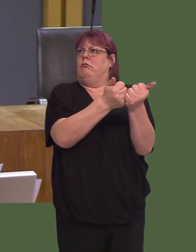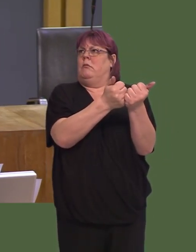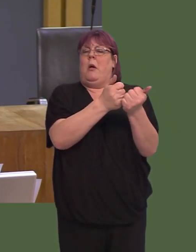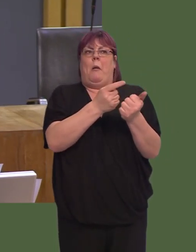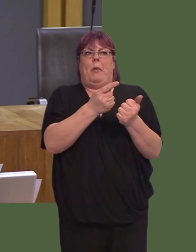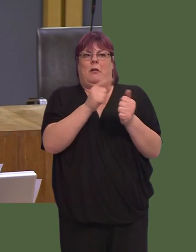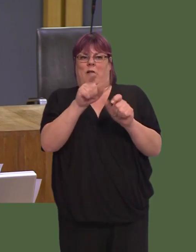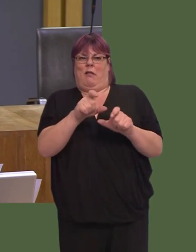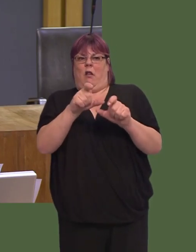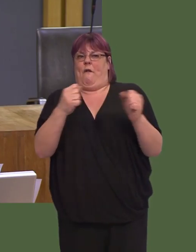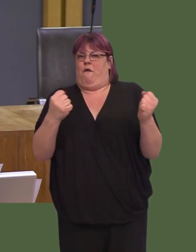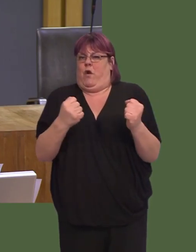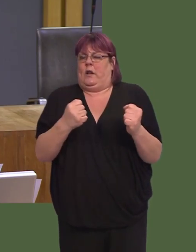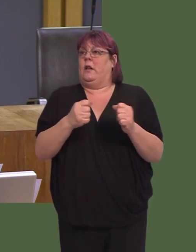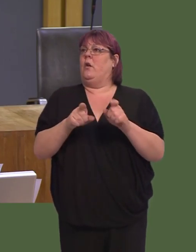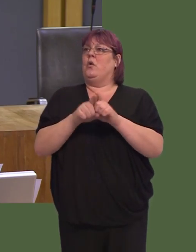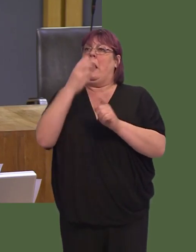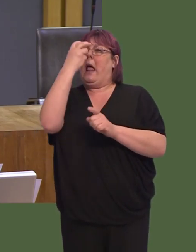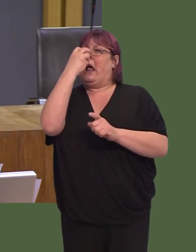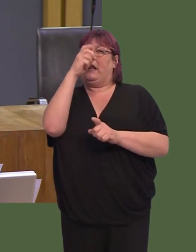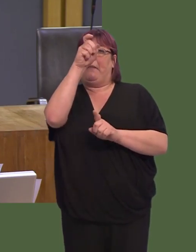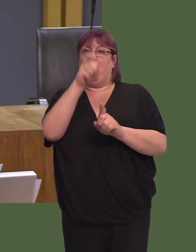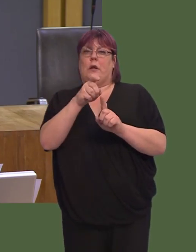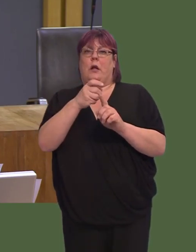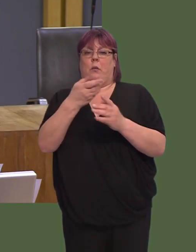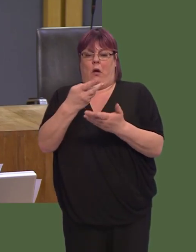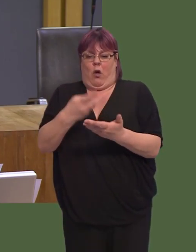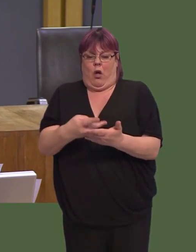In another, an elderly person was left lying for hours on a cold floor after a fall with